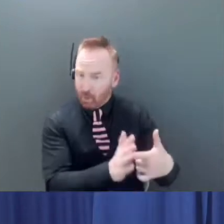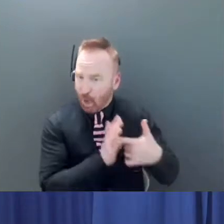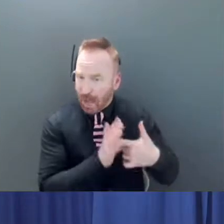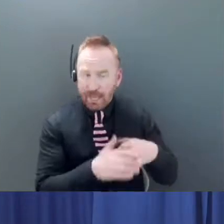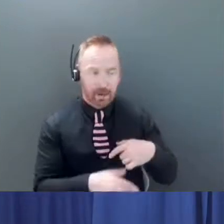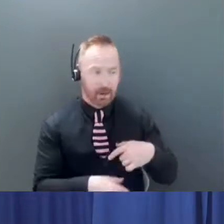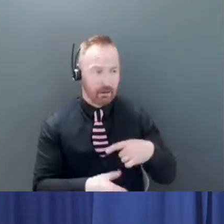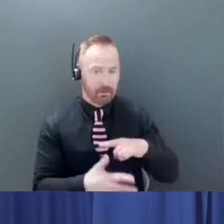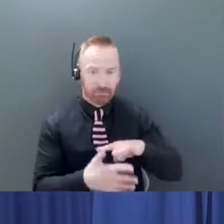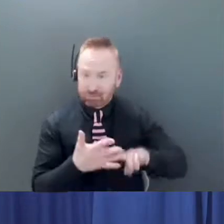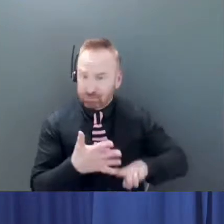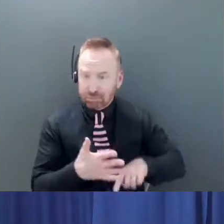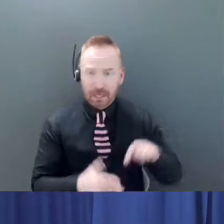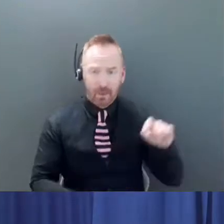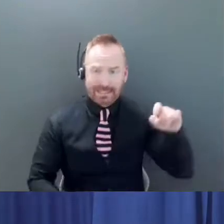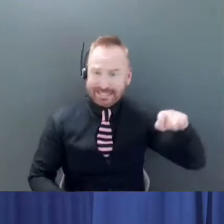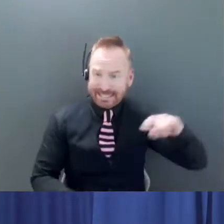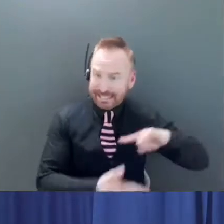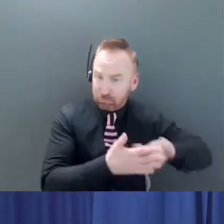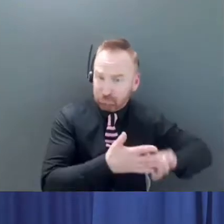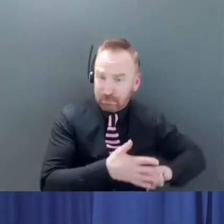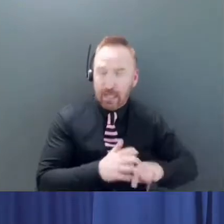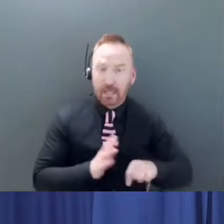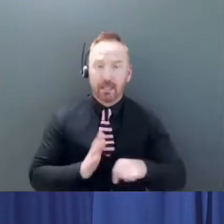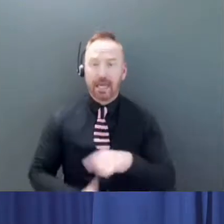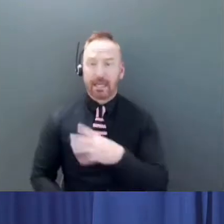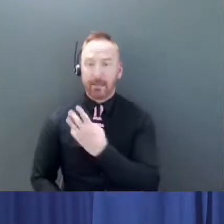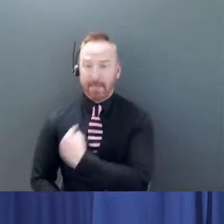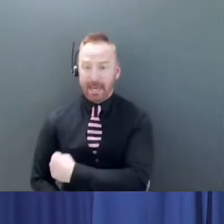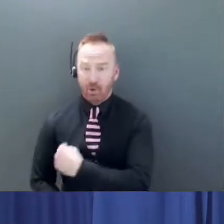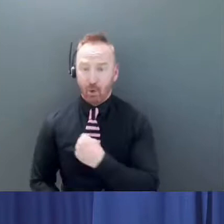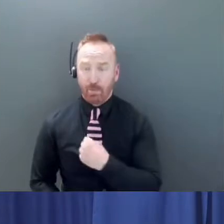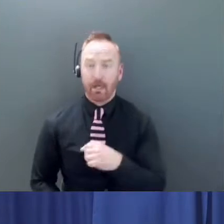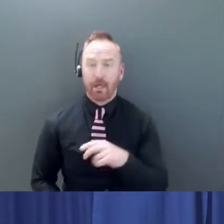enter school. And there are provinces that have policies in place, Manitoba, New Brunswick, Ontario